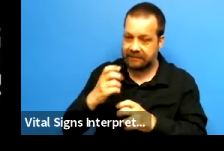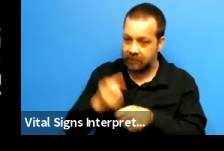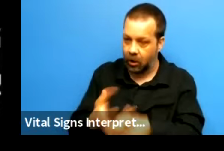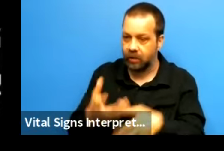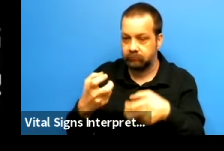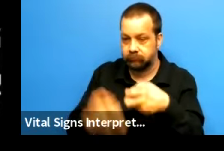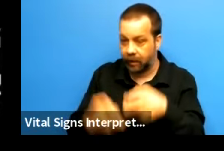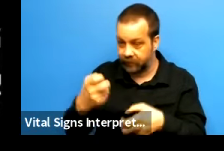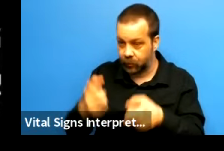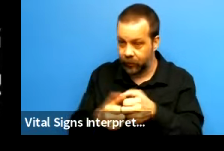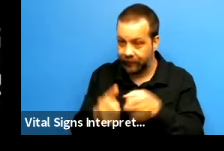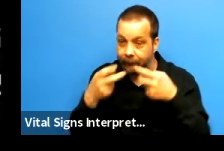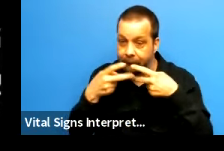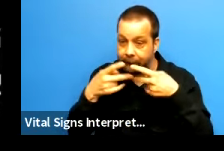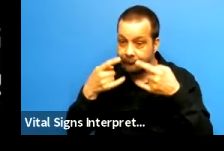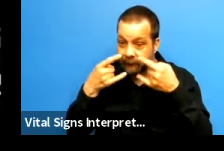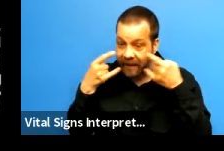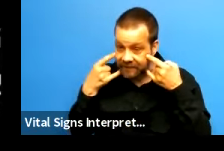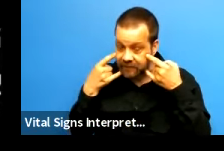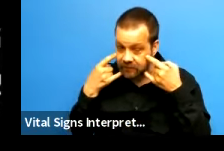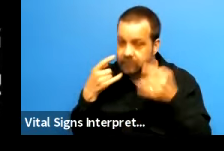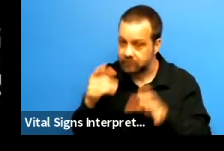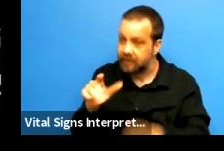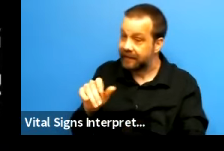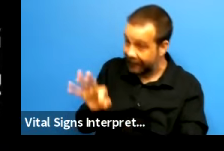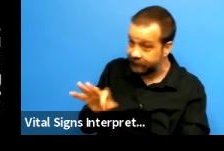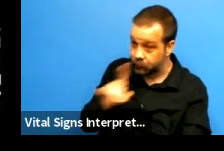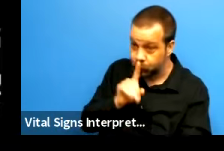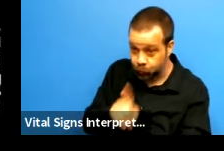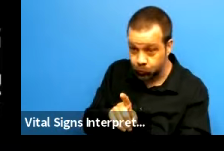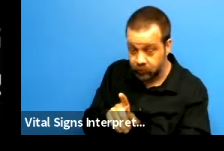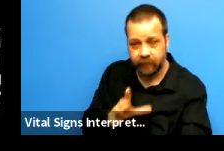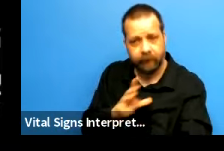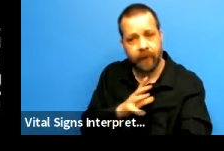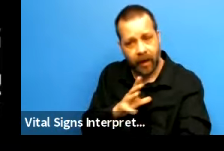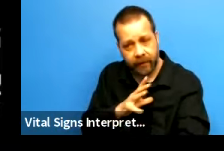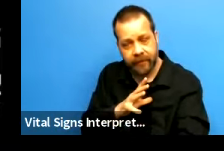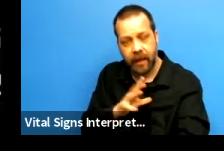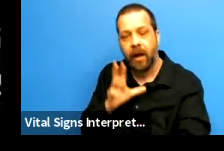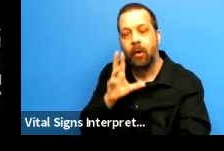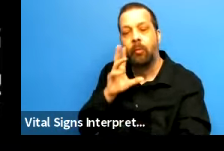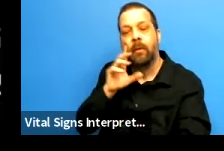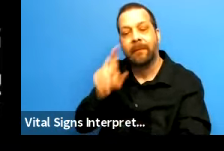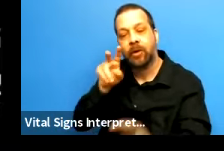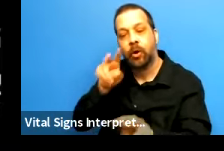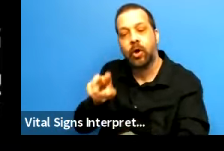but if that's the case, we need to be able to look at reasonable modifications.